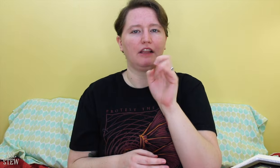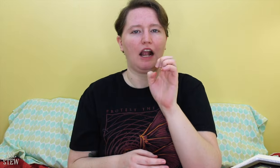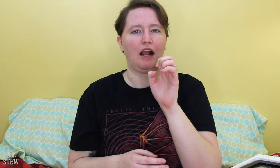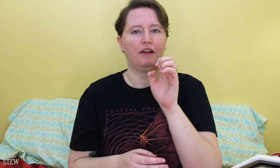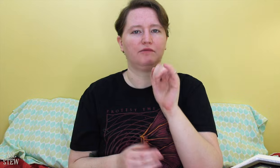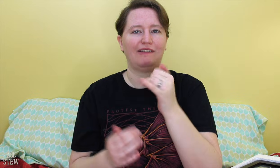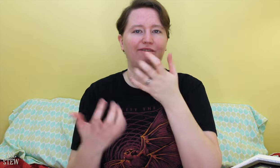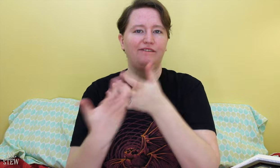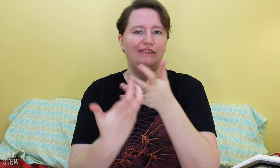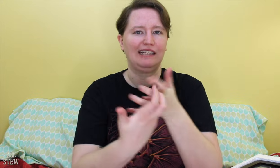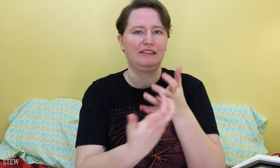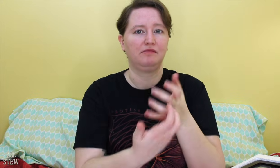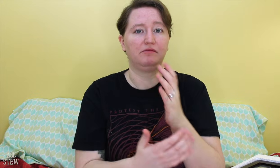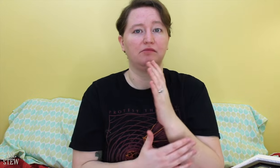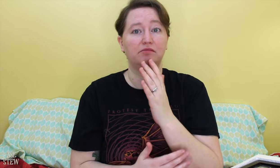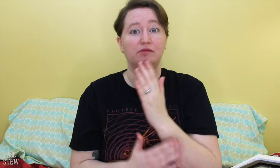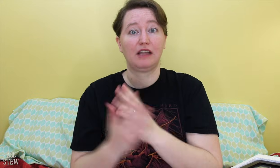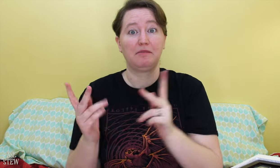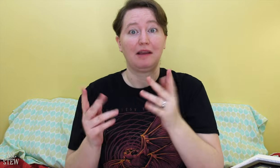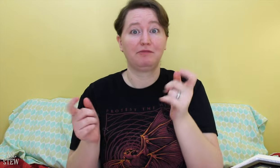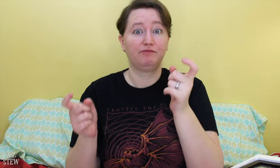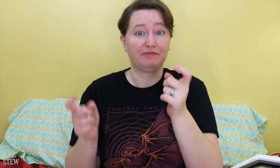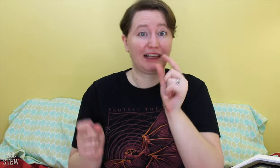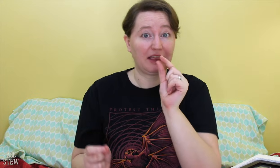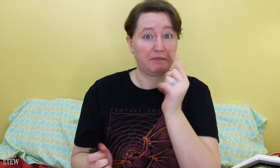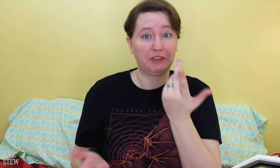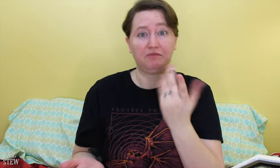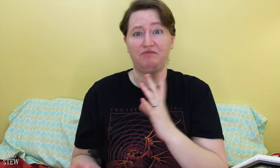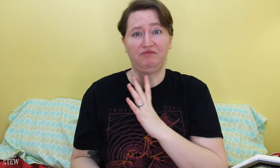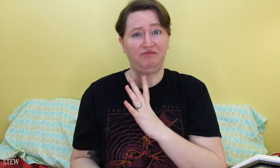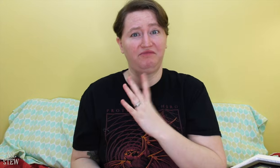are just general guidelines. Some people